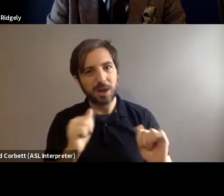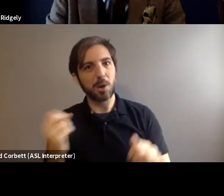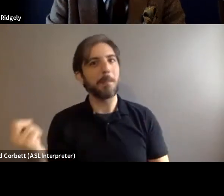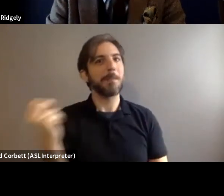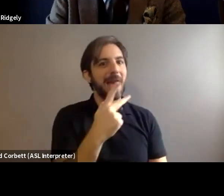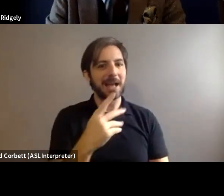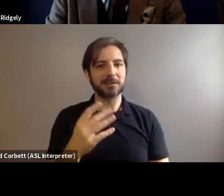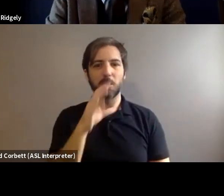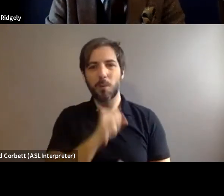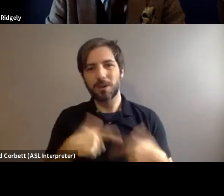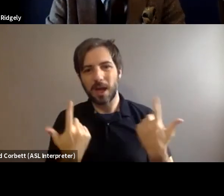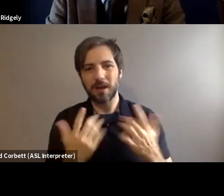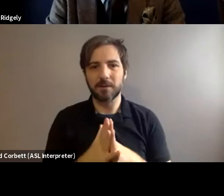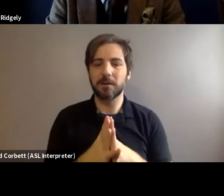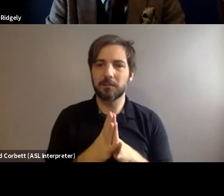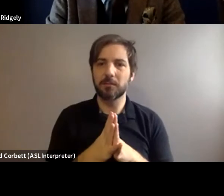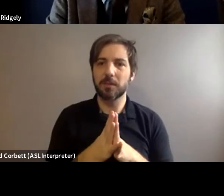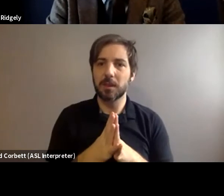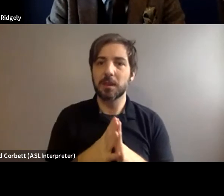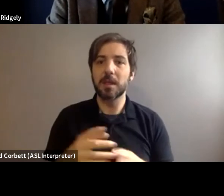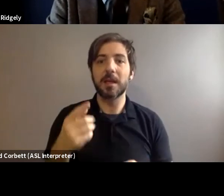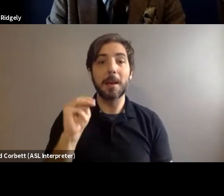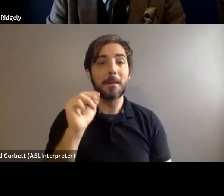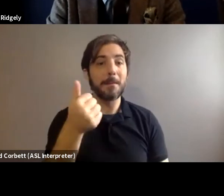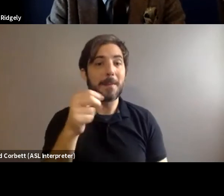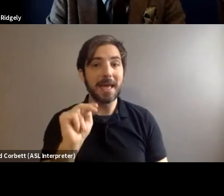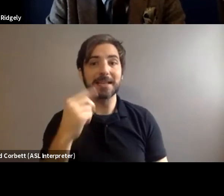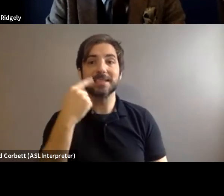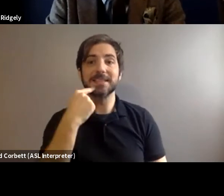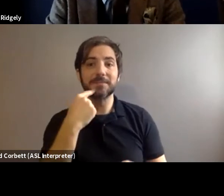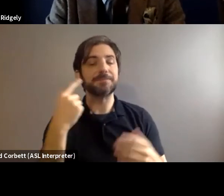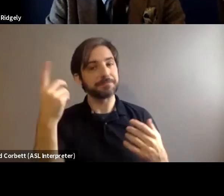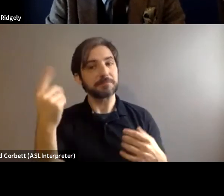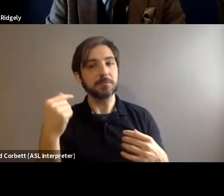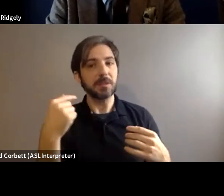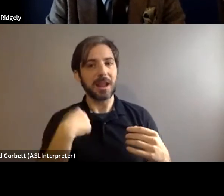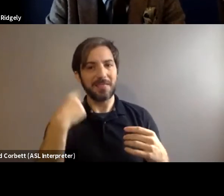do think it's amazing that things that were um quote unquote not possible before became